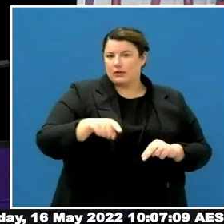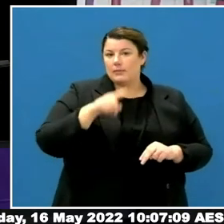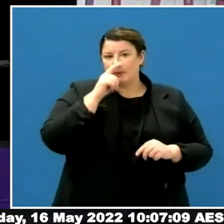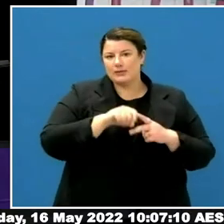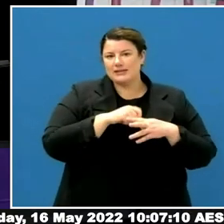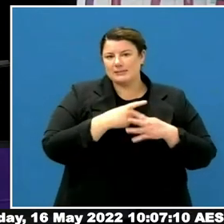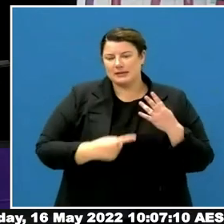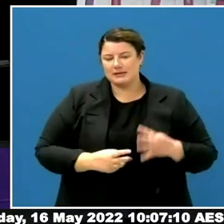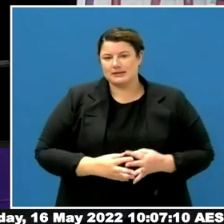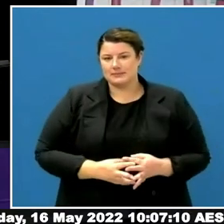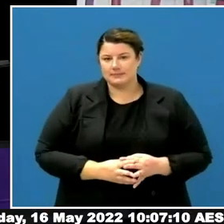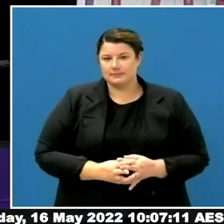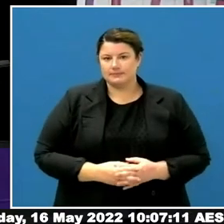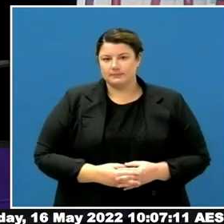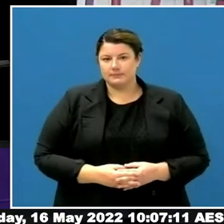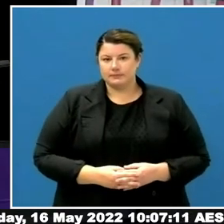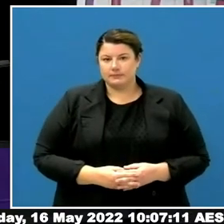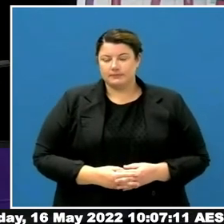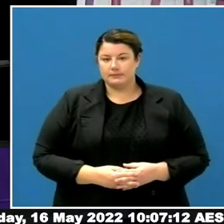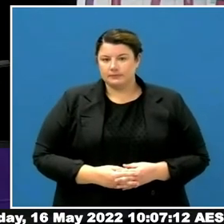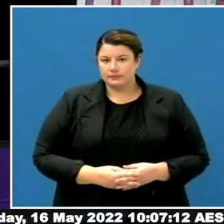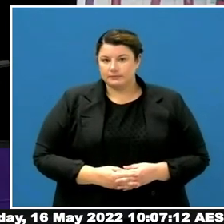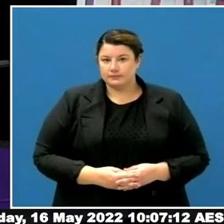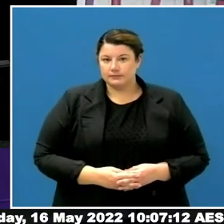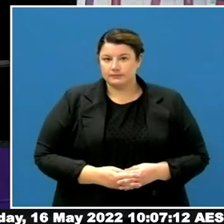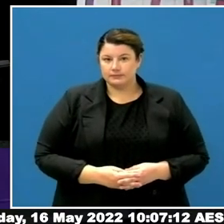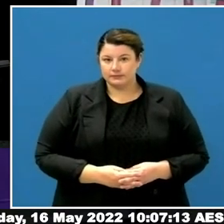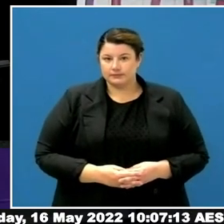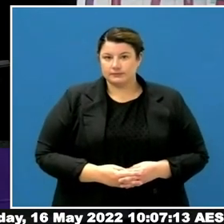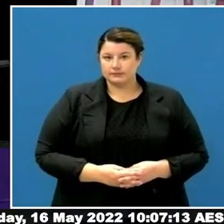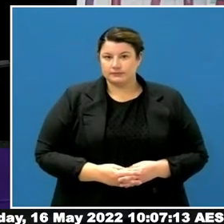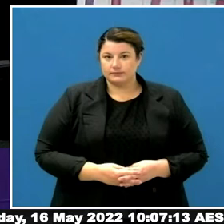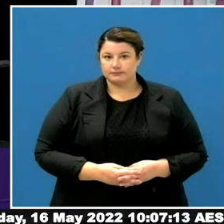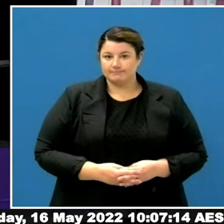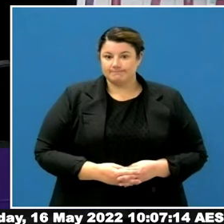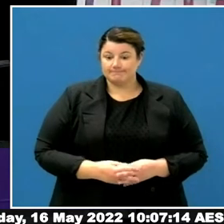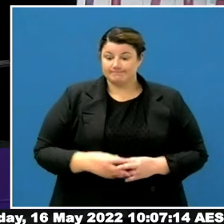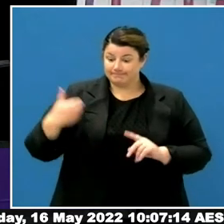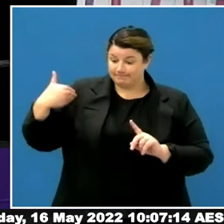As I have noted at the other public forensic hearings, the significance of a forensic